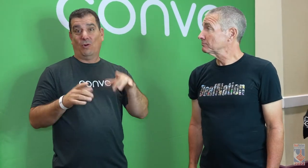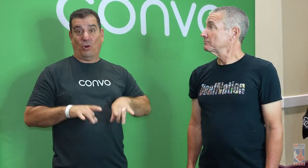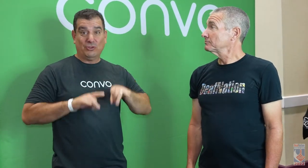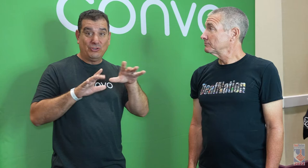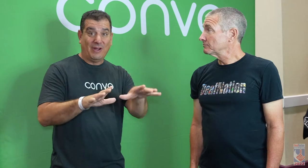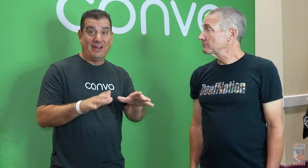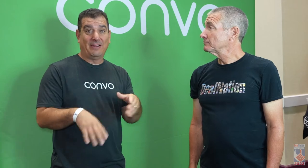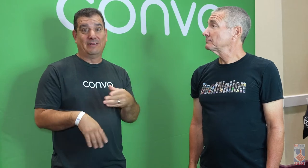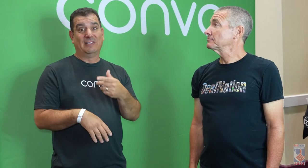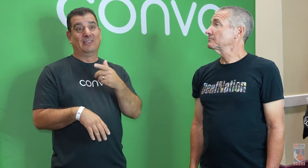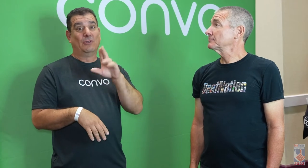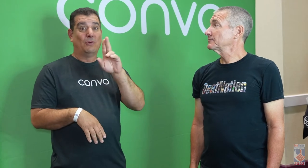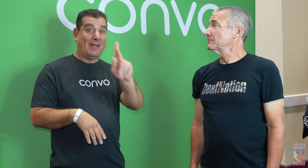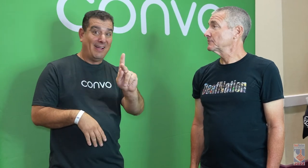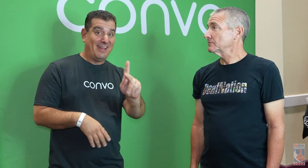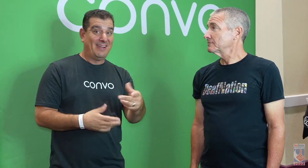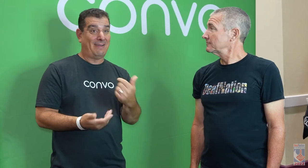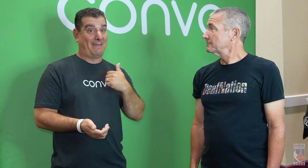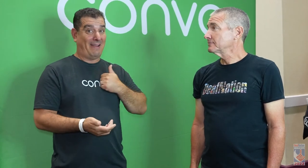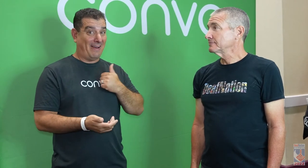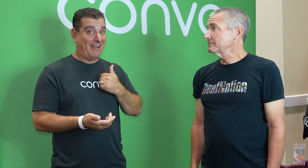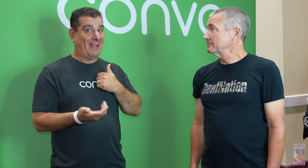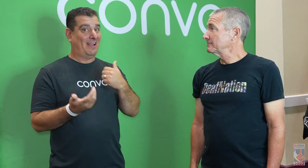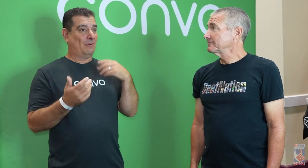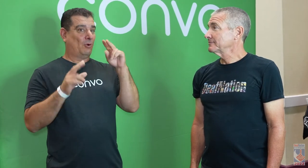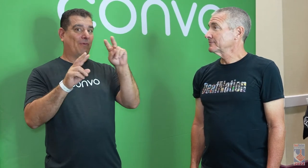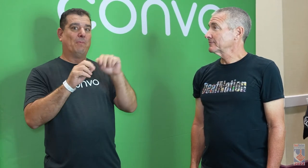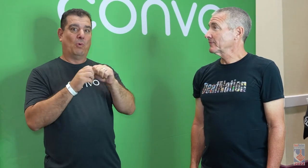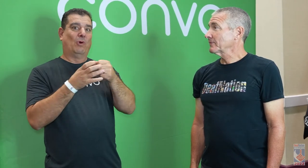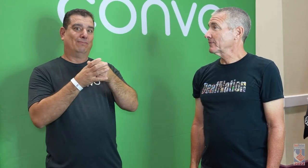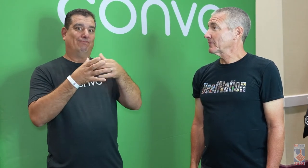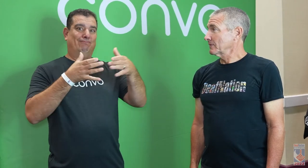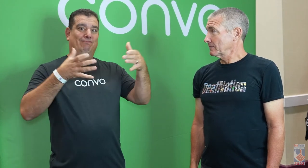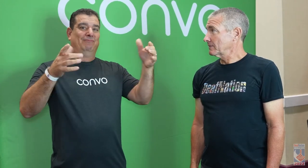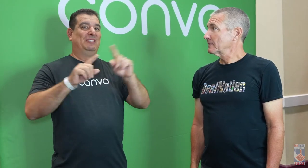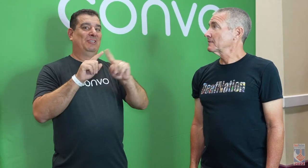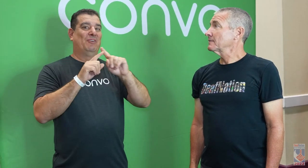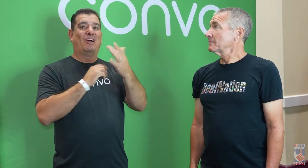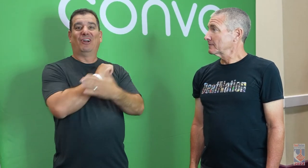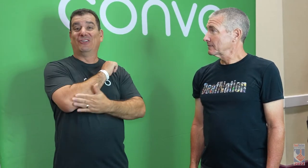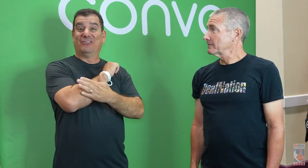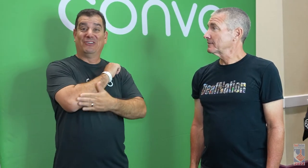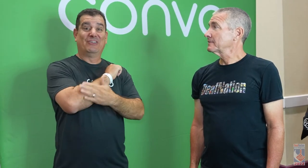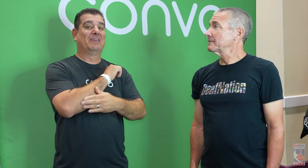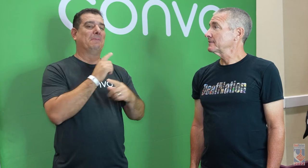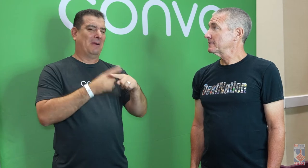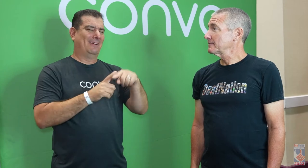We’re now in Australia, the UK, Canada, and we’re hoping to expand even more to different countries.